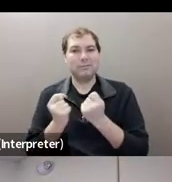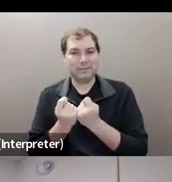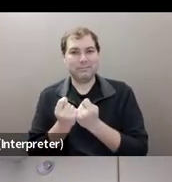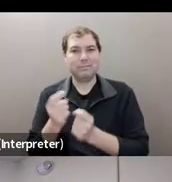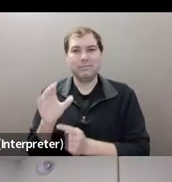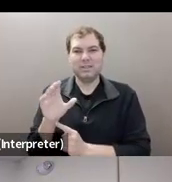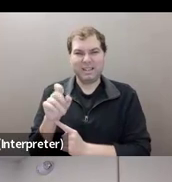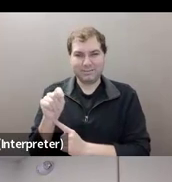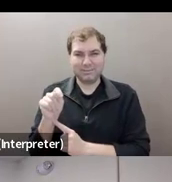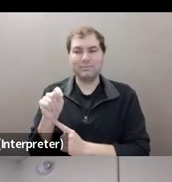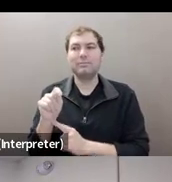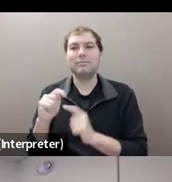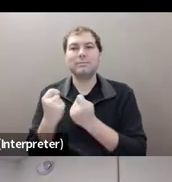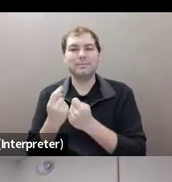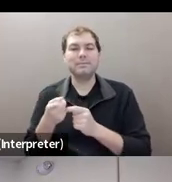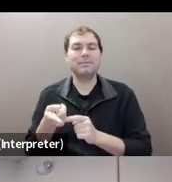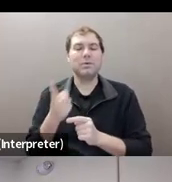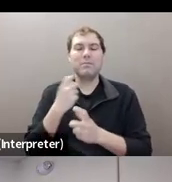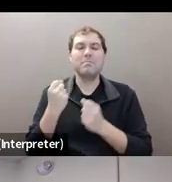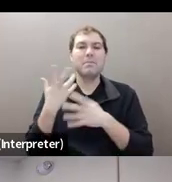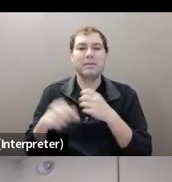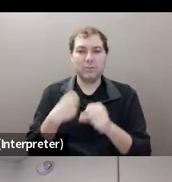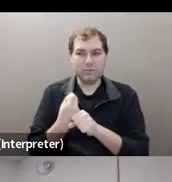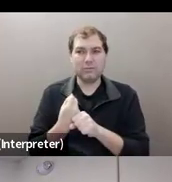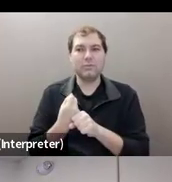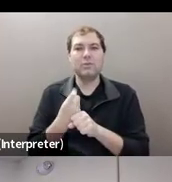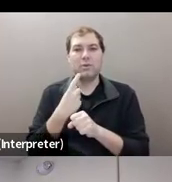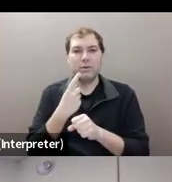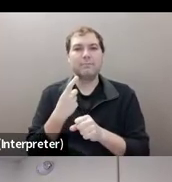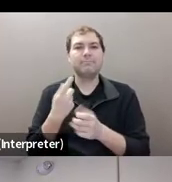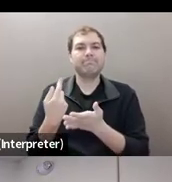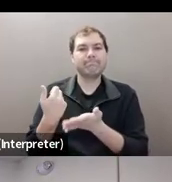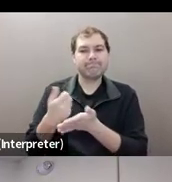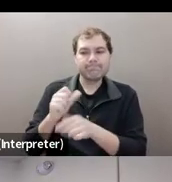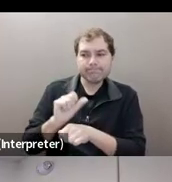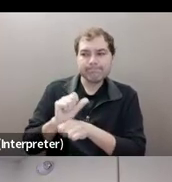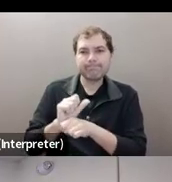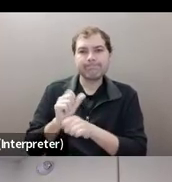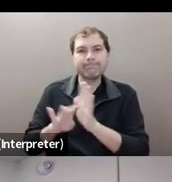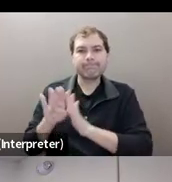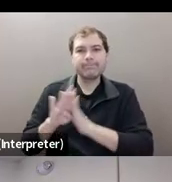Pam Davies: and for years we have been working on transportation. Pam Davies: as everybody has problems.